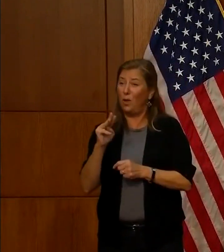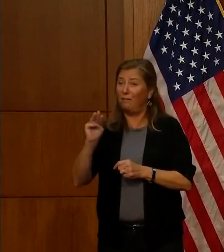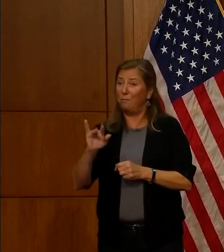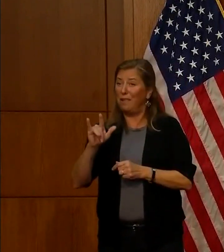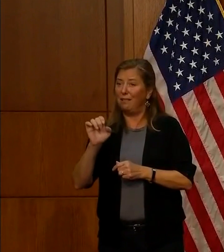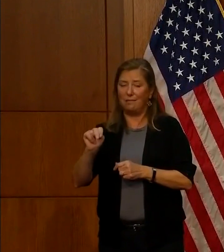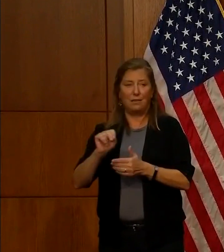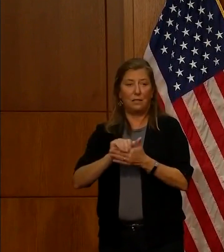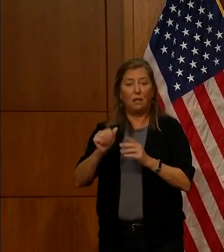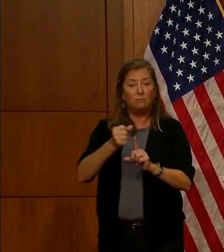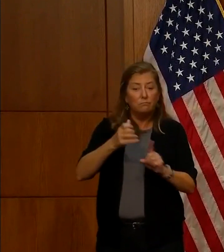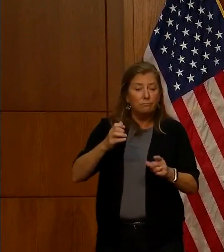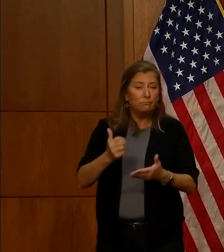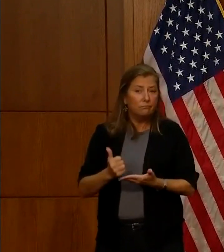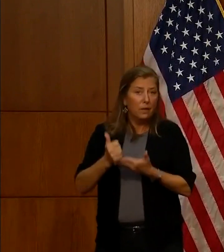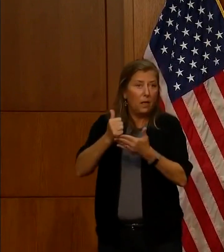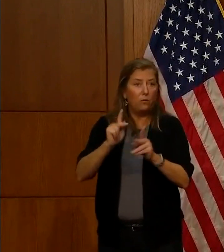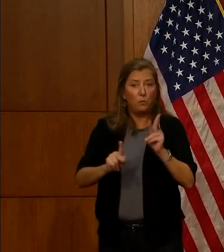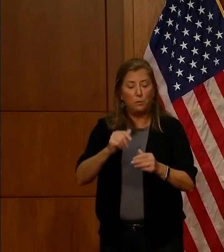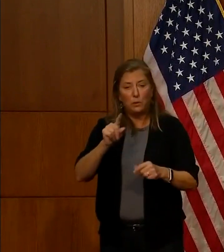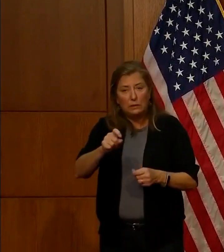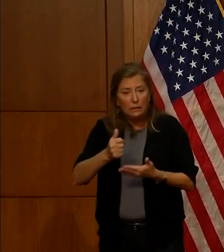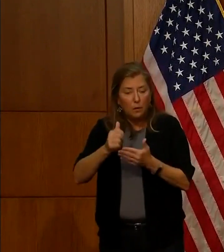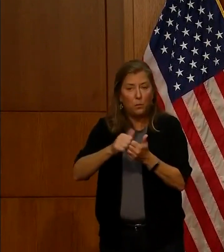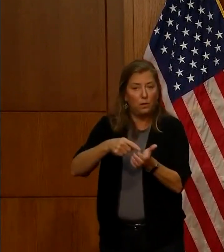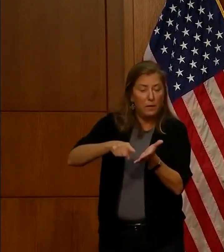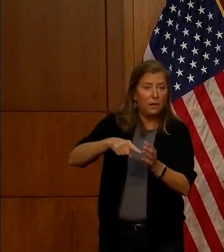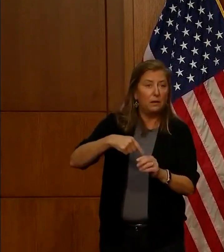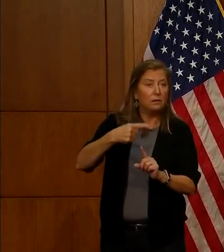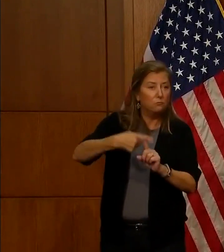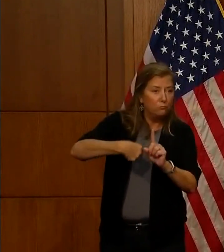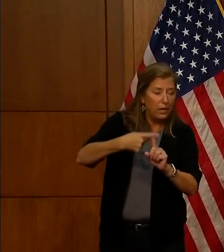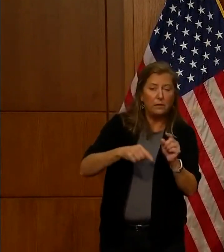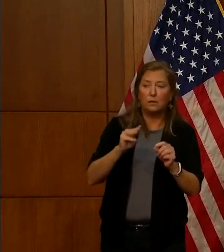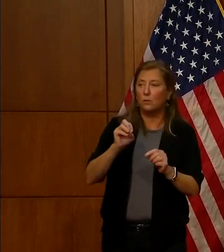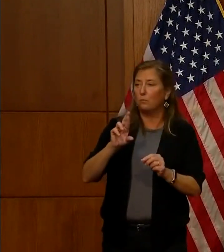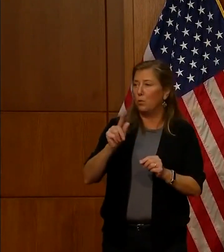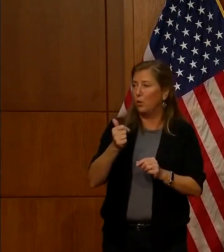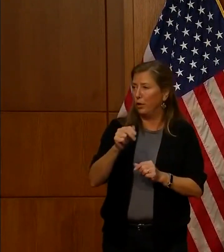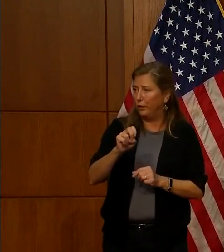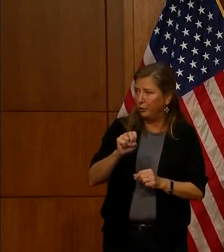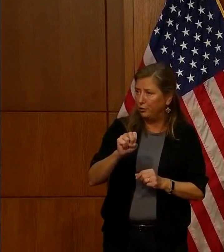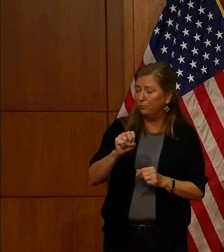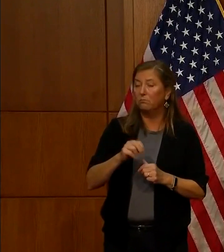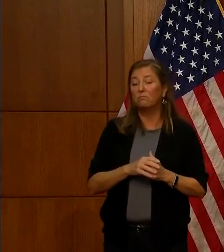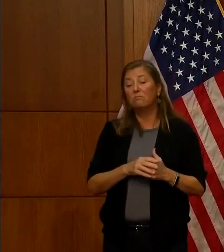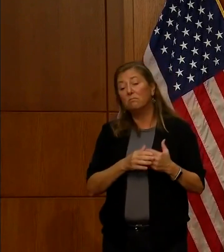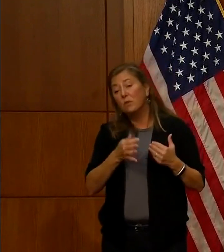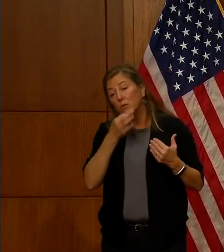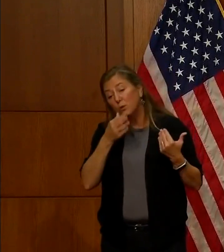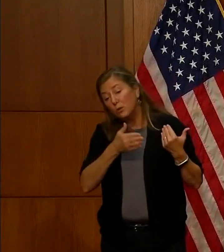ANOTHER TWELVE MILLION DOLLARS TO EXPAND THE RENT AND MORTGAGE